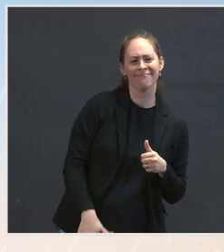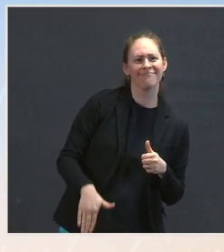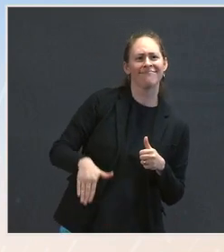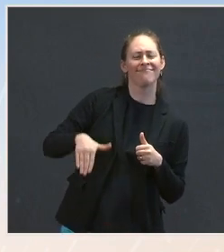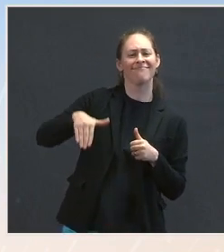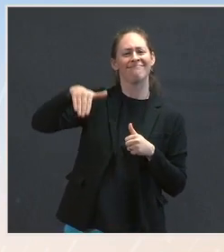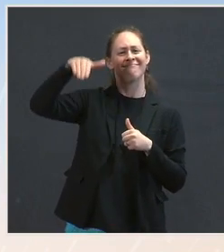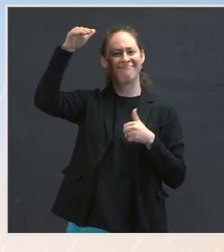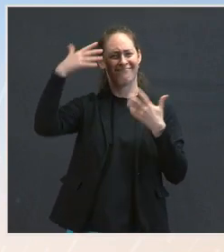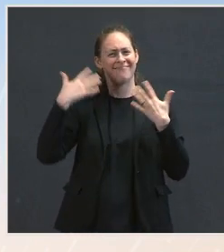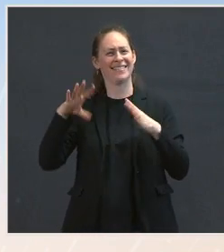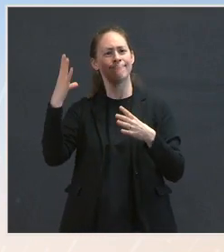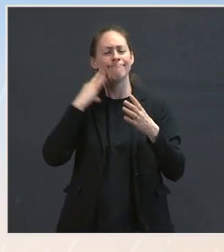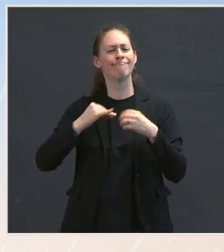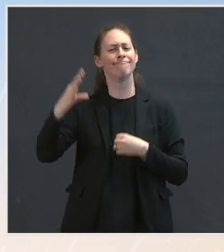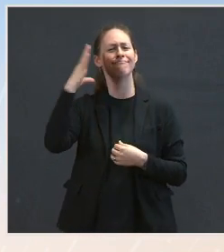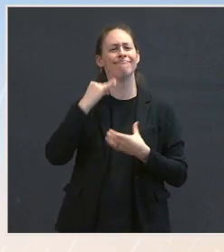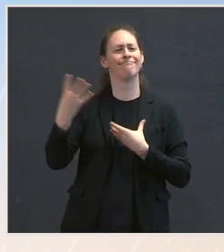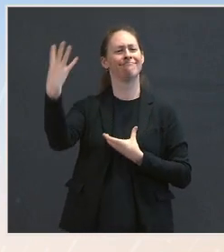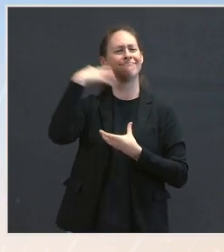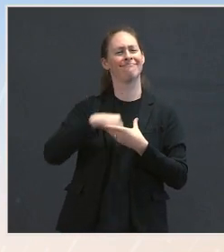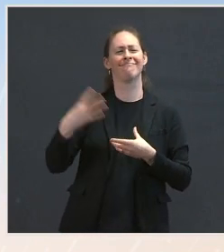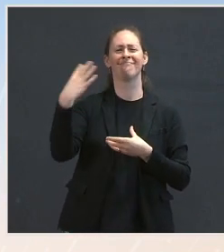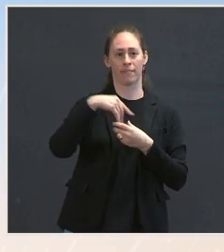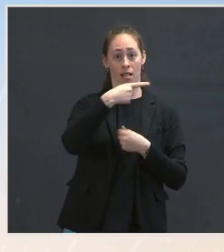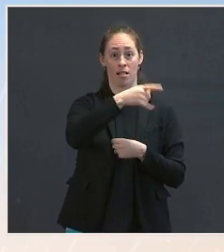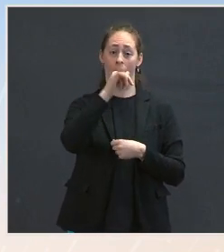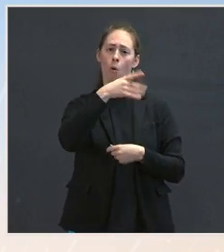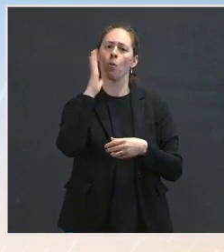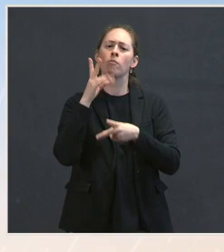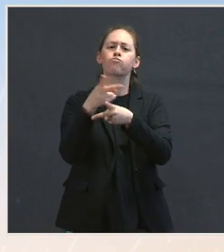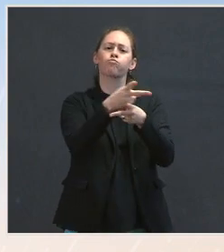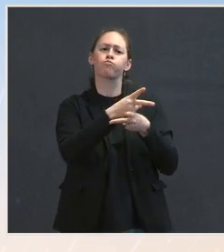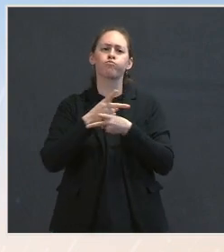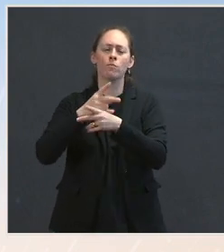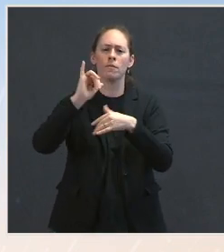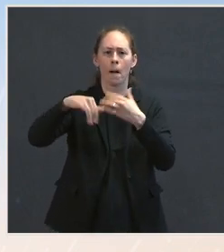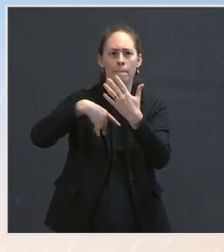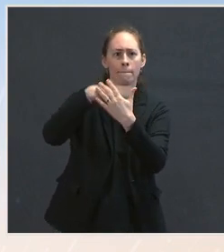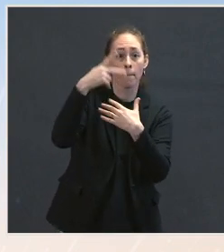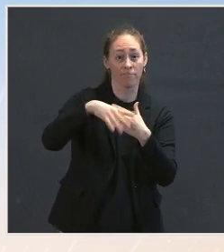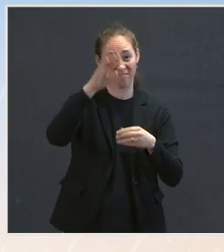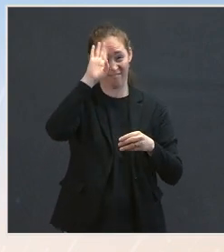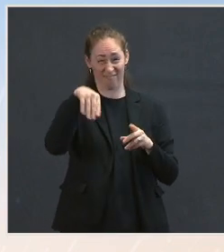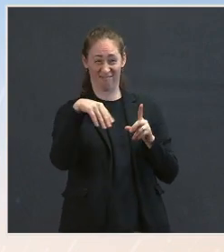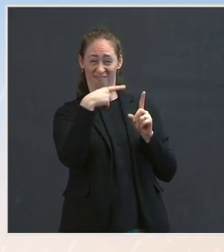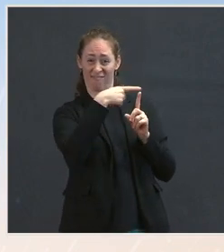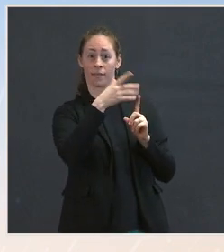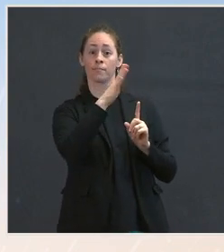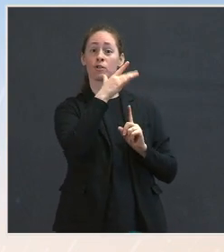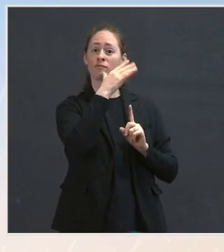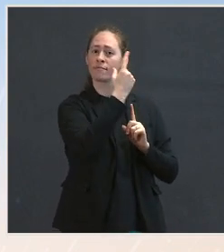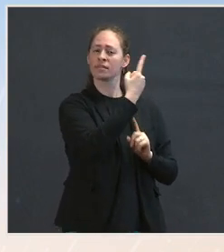that she would oversee, as a daughter of a single parent and somebody who benefited from food stamps at certain points in time.